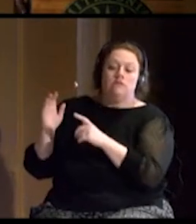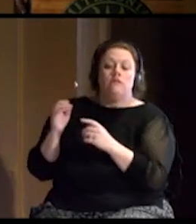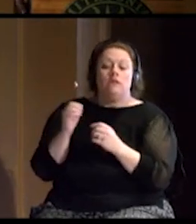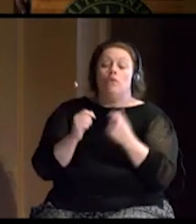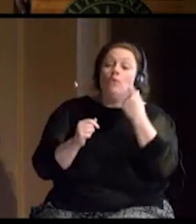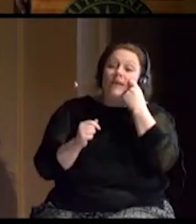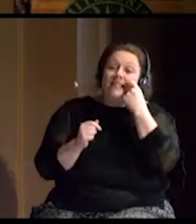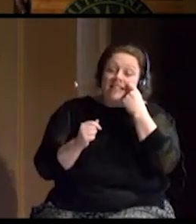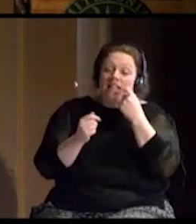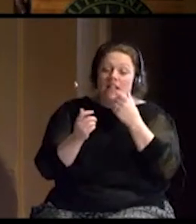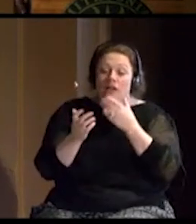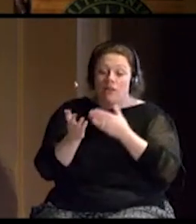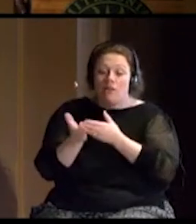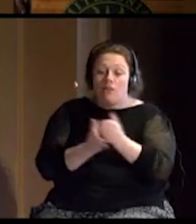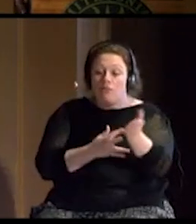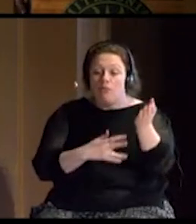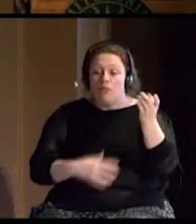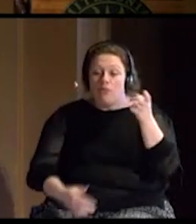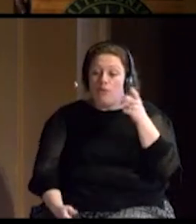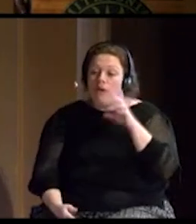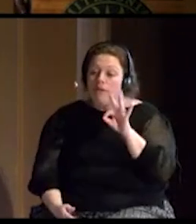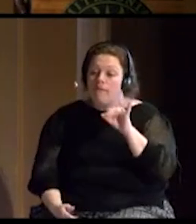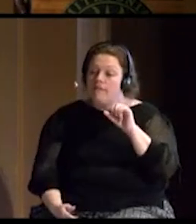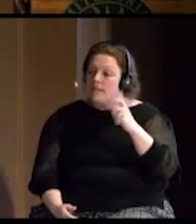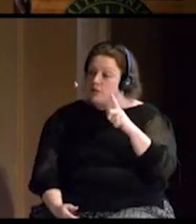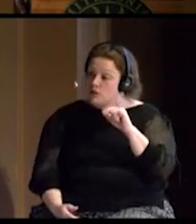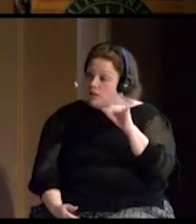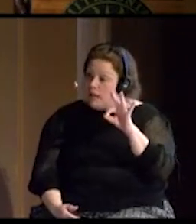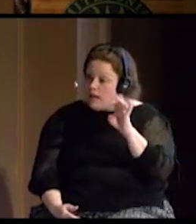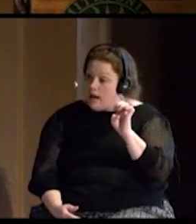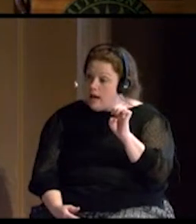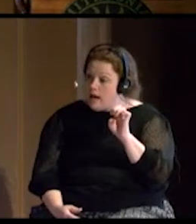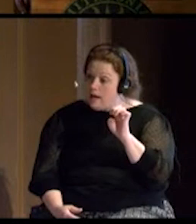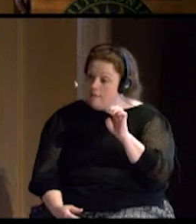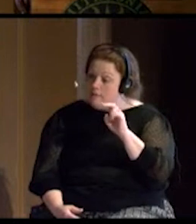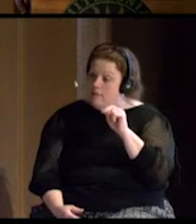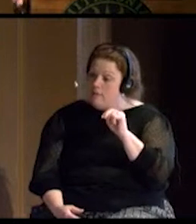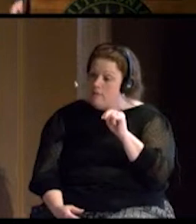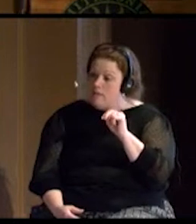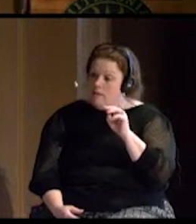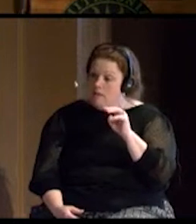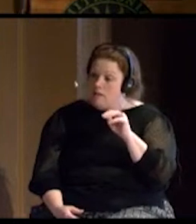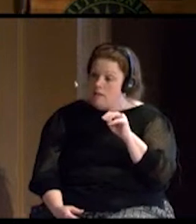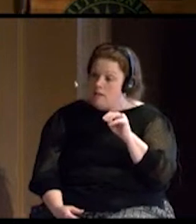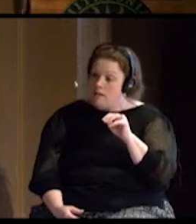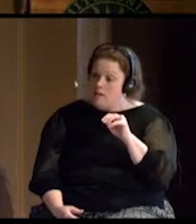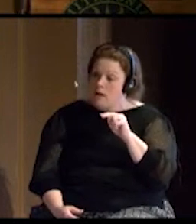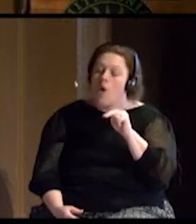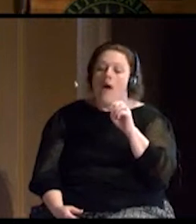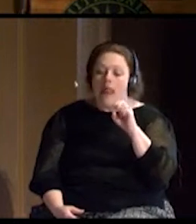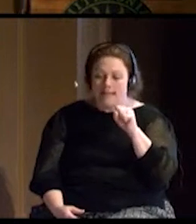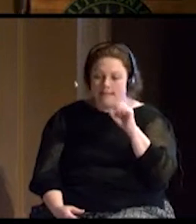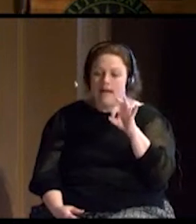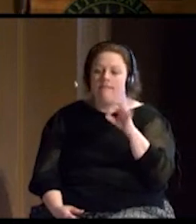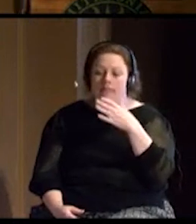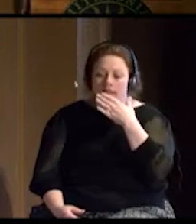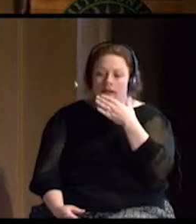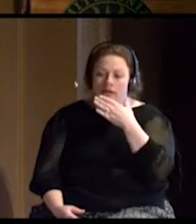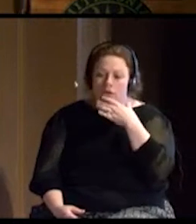through the NSF-funded Fishlife initiative, a collaborative project that also includes the Smithsonian and George Washington University,